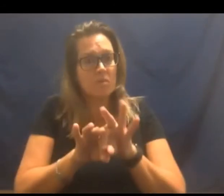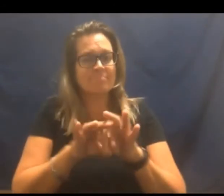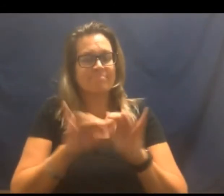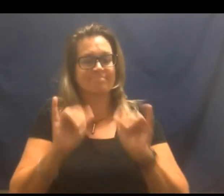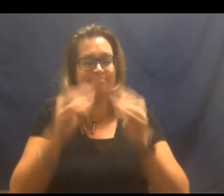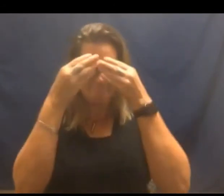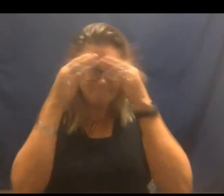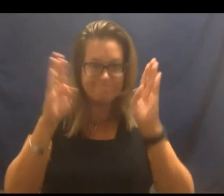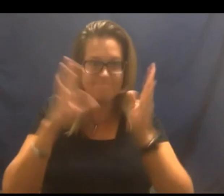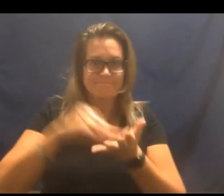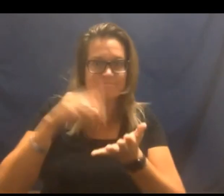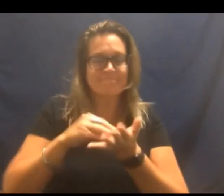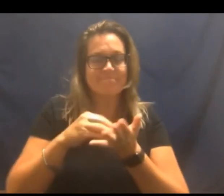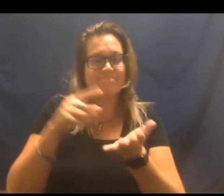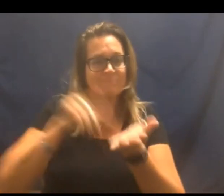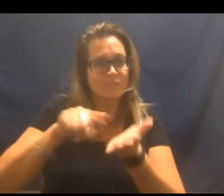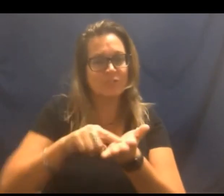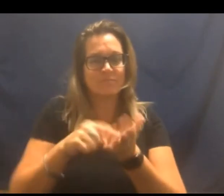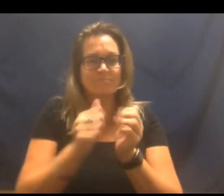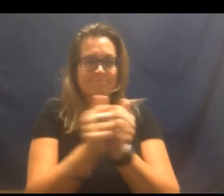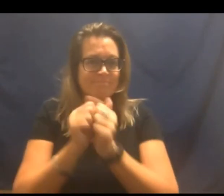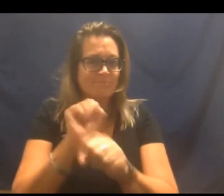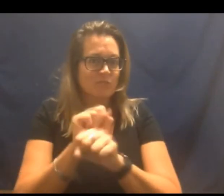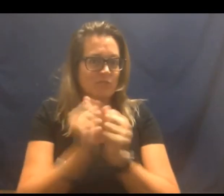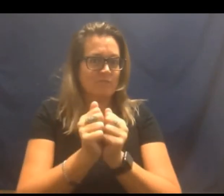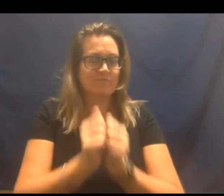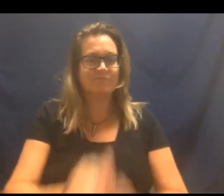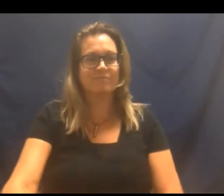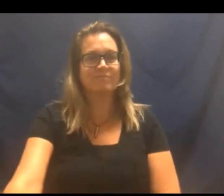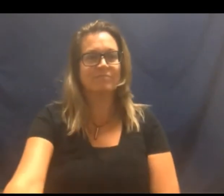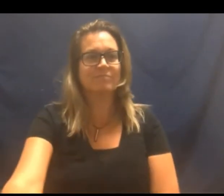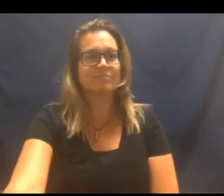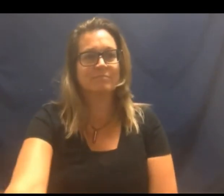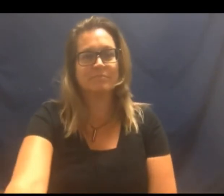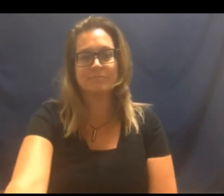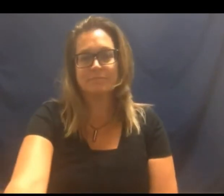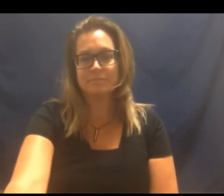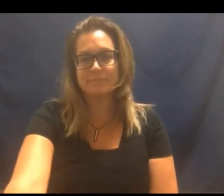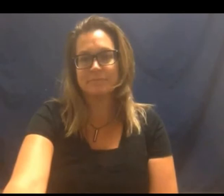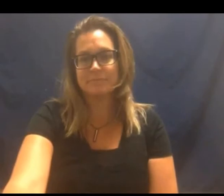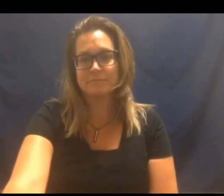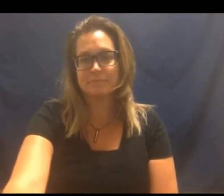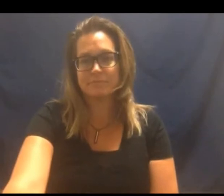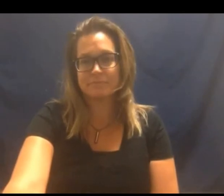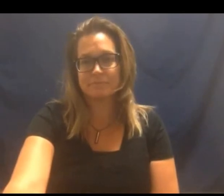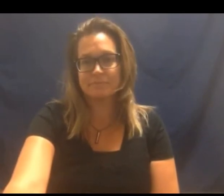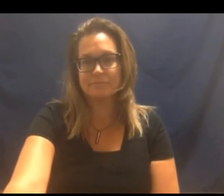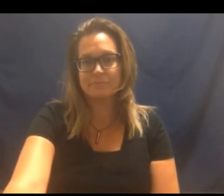perspective. In class it's important to keep an open mind while we're learning and working together and researching together.